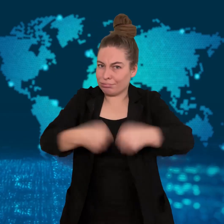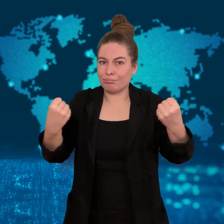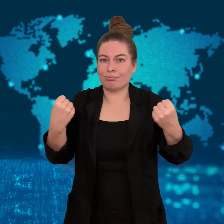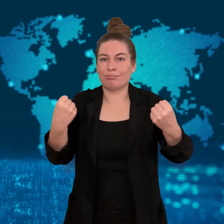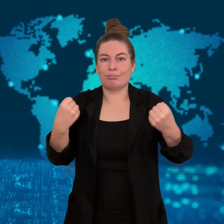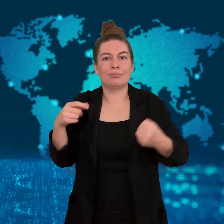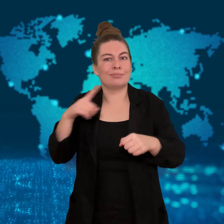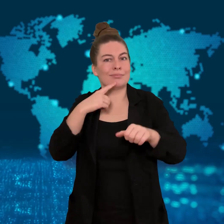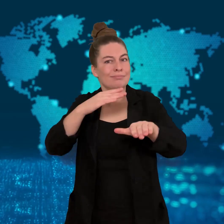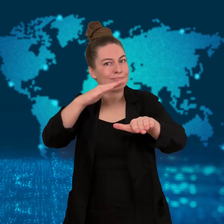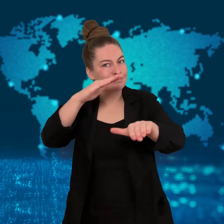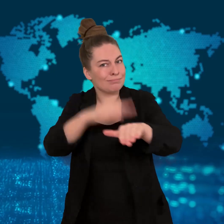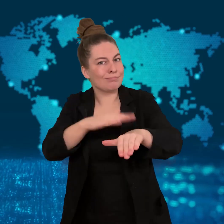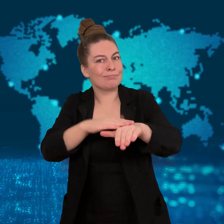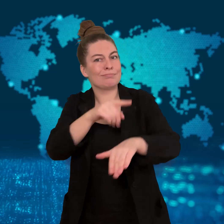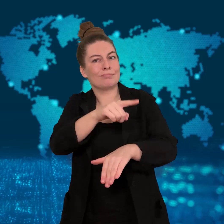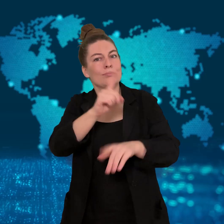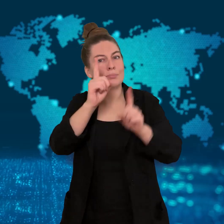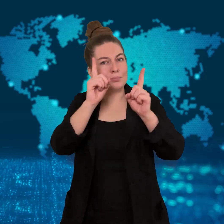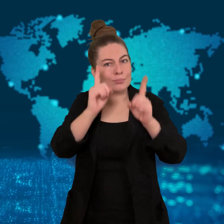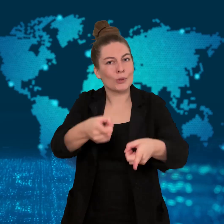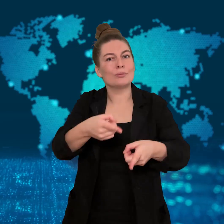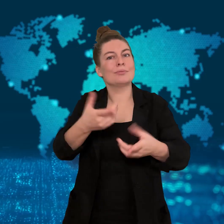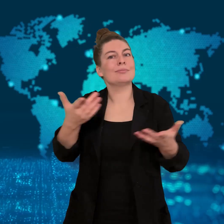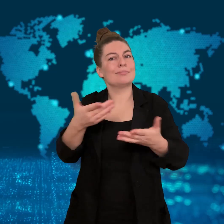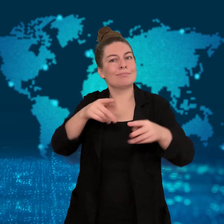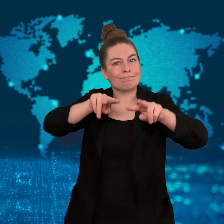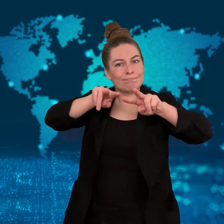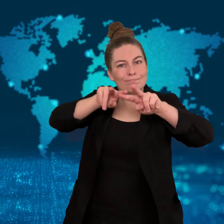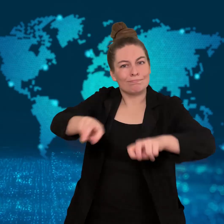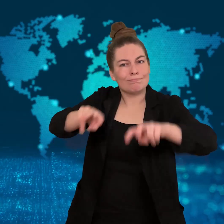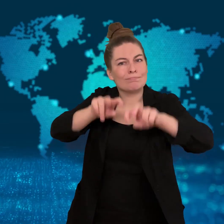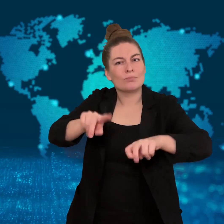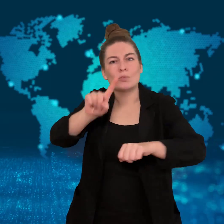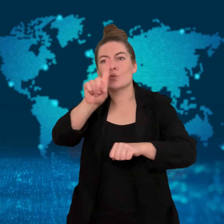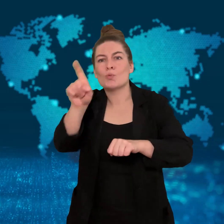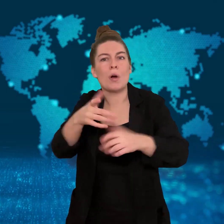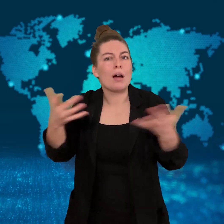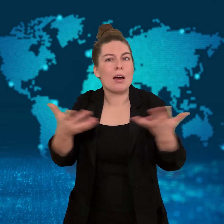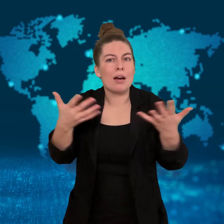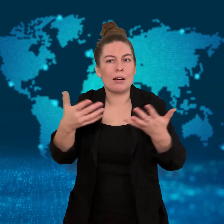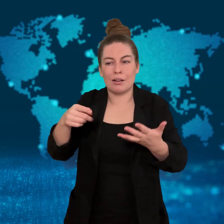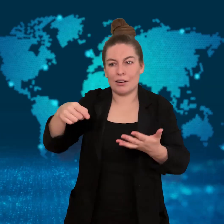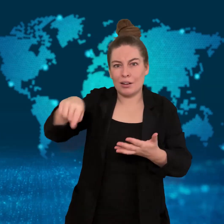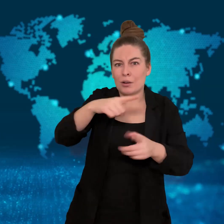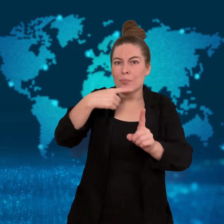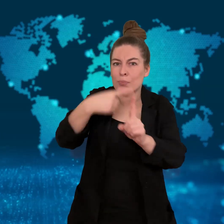called the attacks "unacceptable" and said they "constitute a war crime."